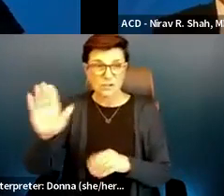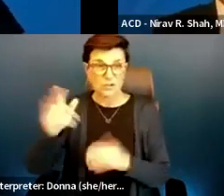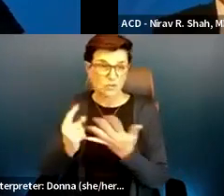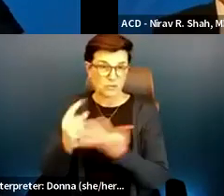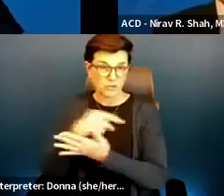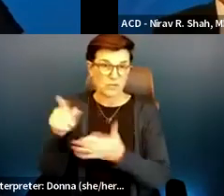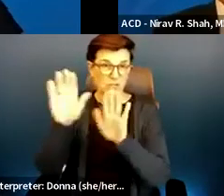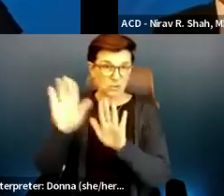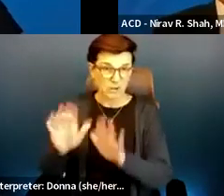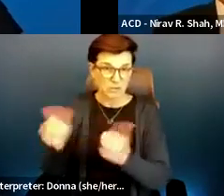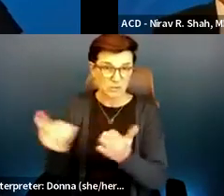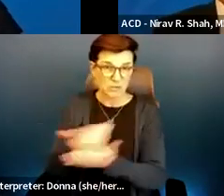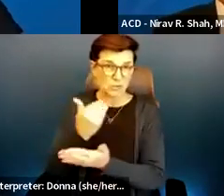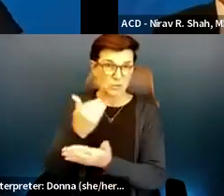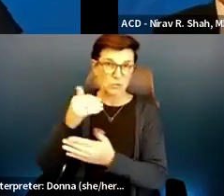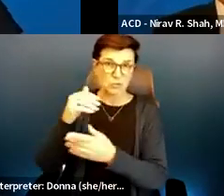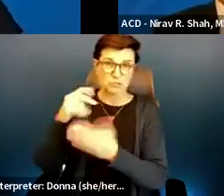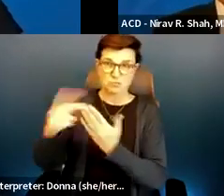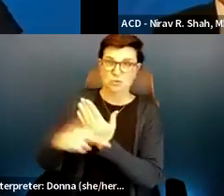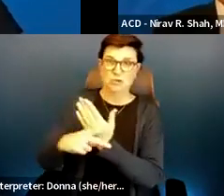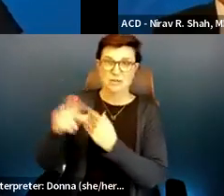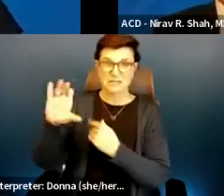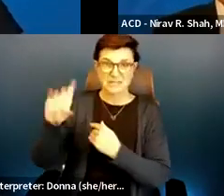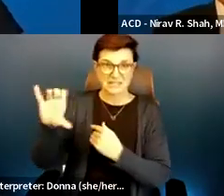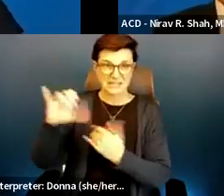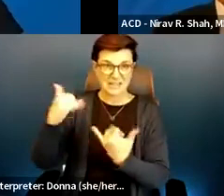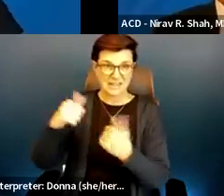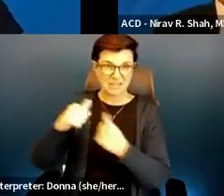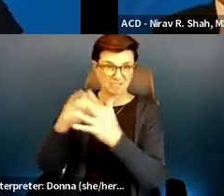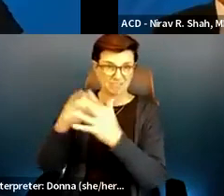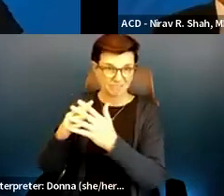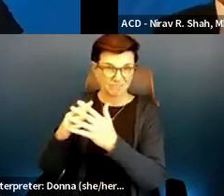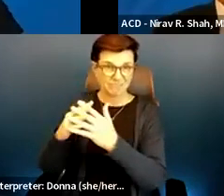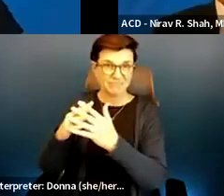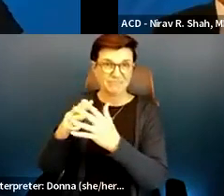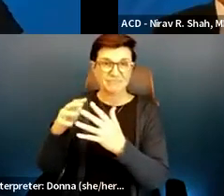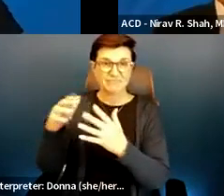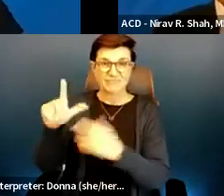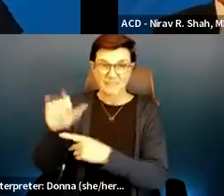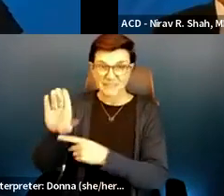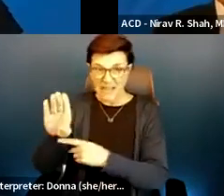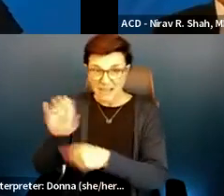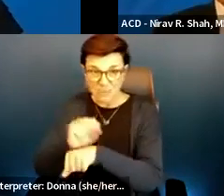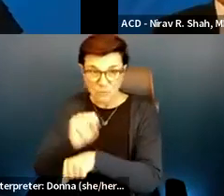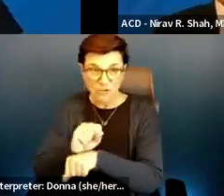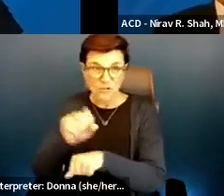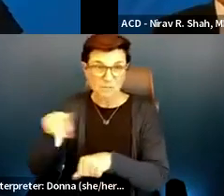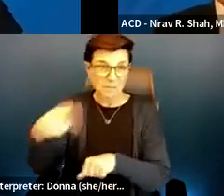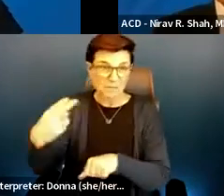and Dr. Dauphin, for her review of this incredible new center that's coming up, and Dr. Dauphin, for her review of this incredible new center